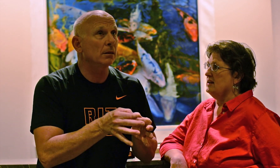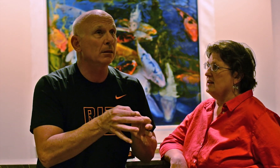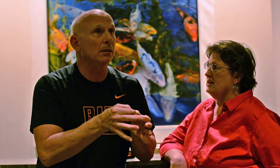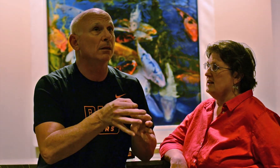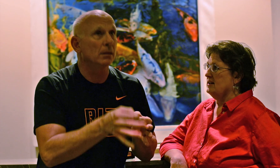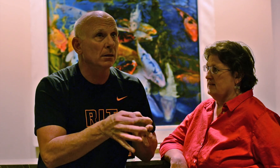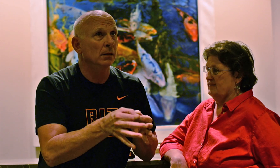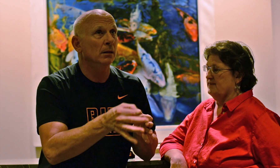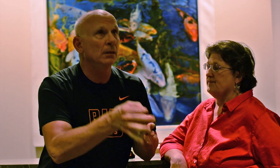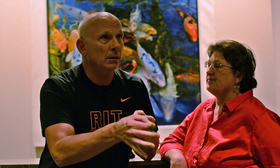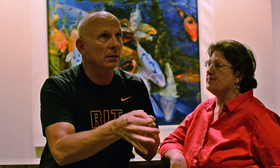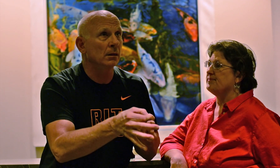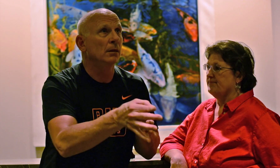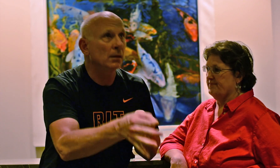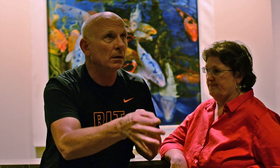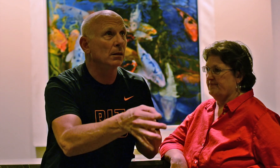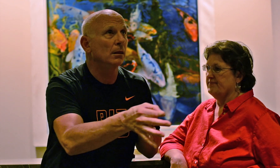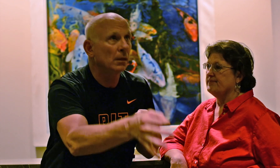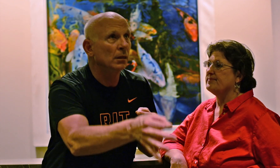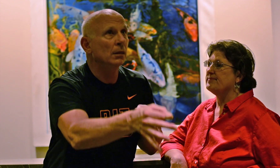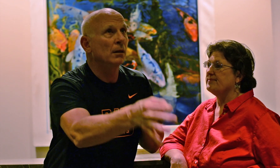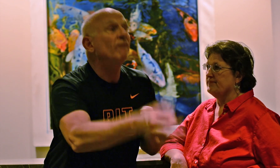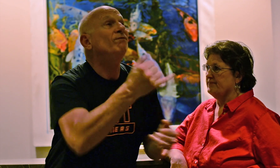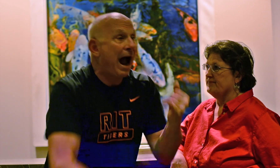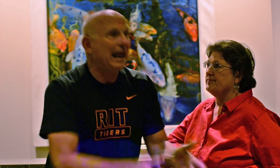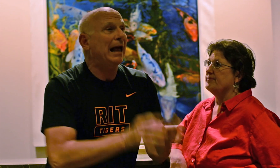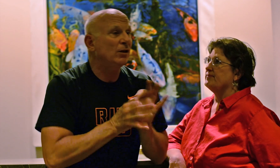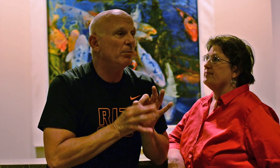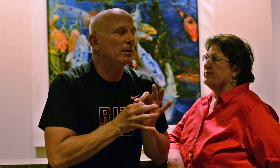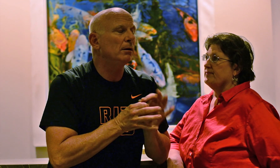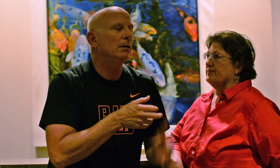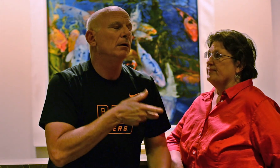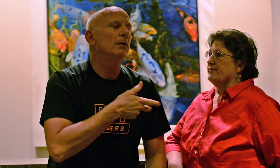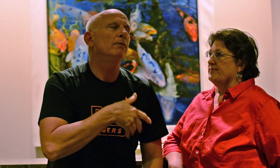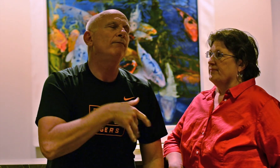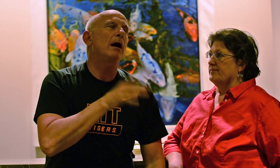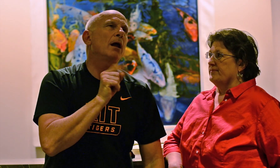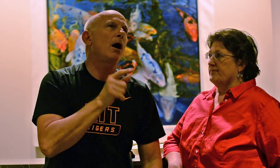Everything gets pushed back and back, later and later. Then finally, an interpreter gets scheduled.